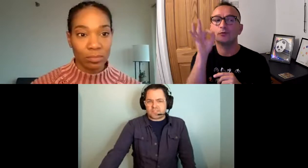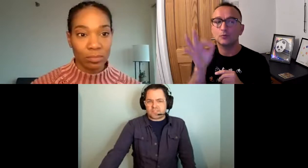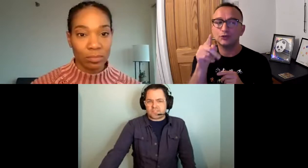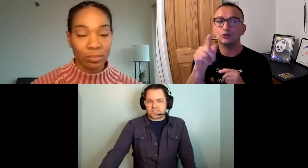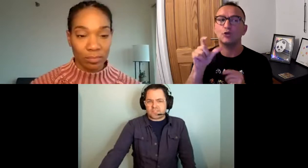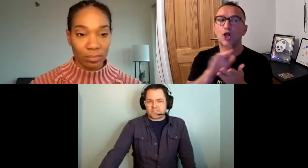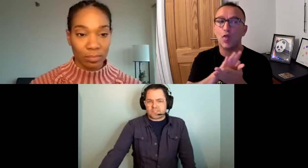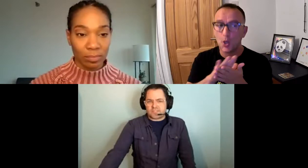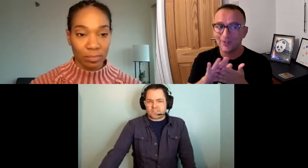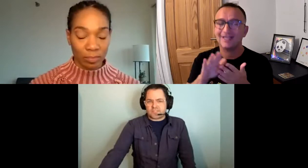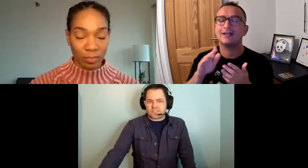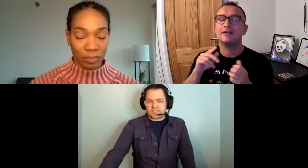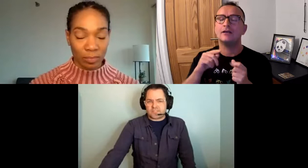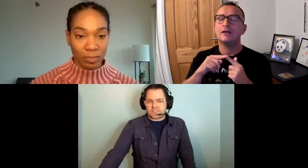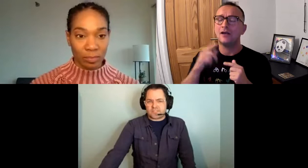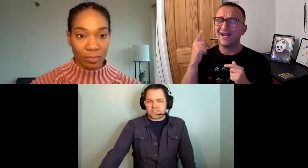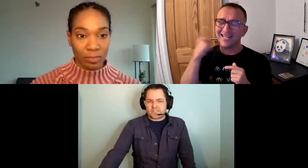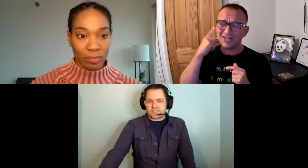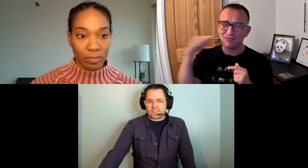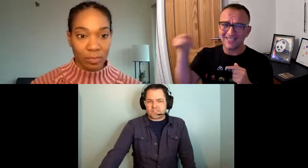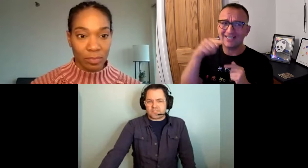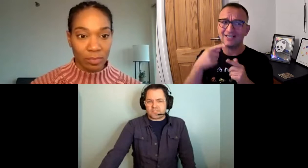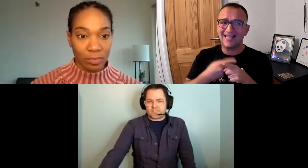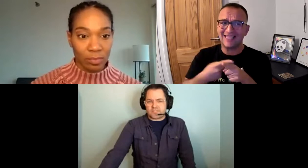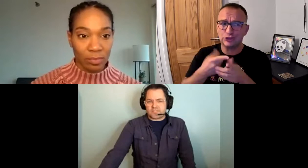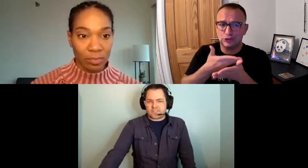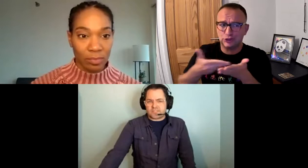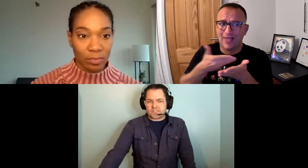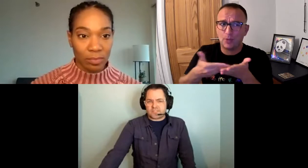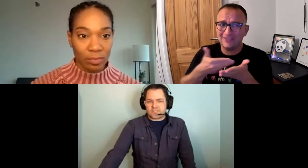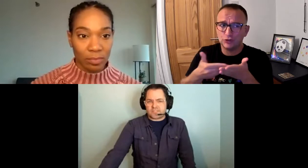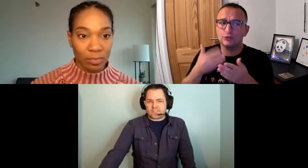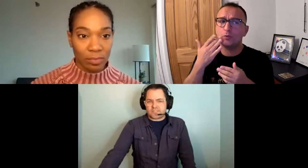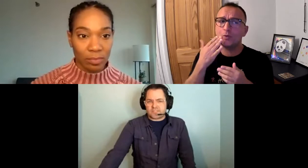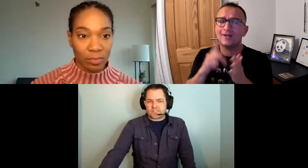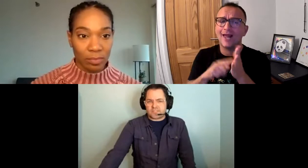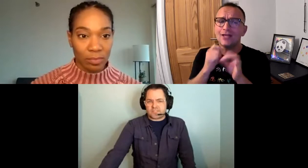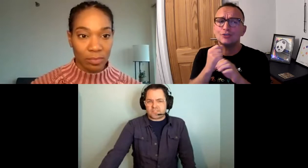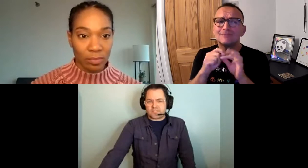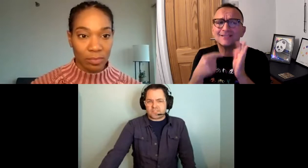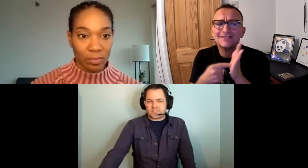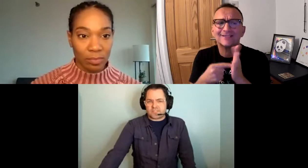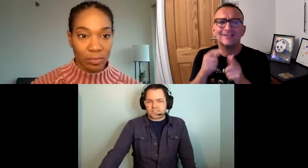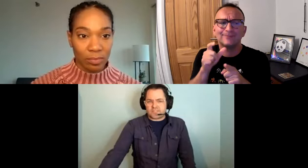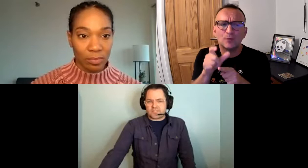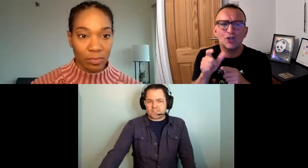language using world. So, there is no hard right or wrong with meaning